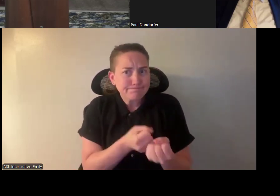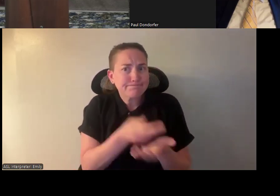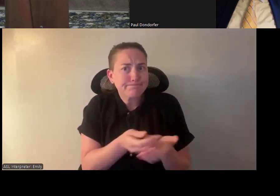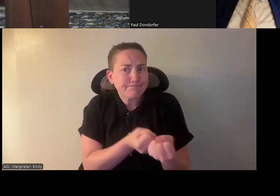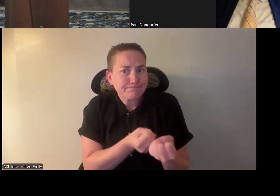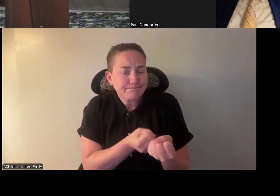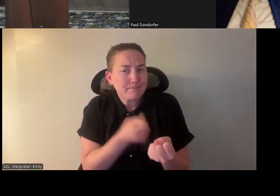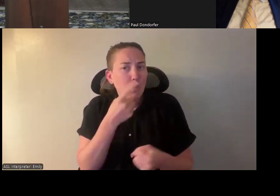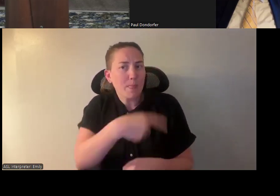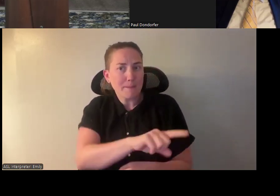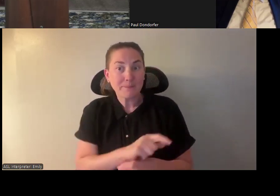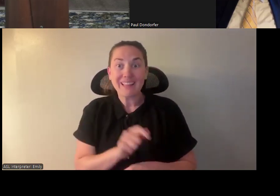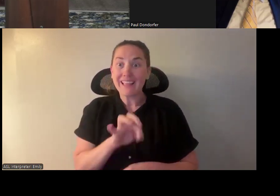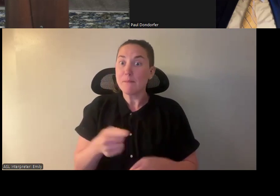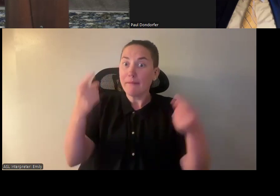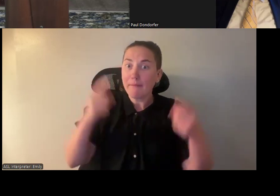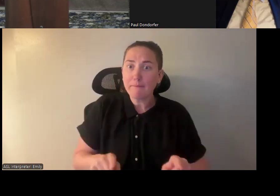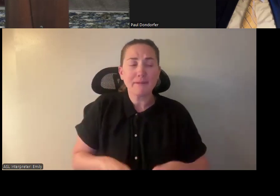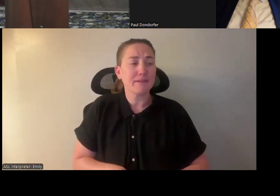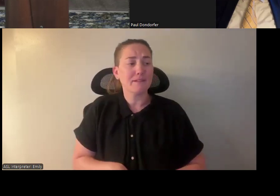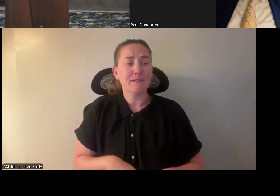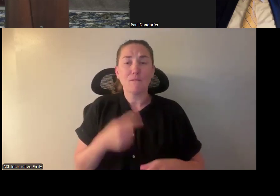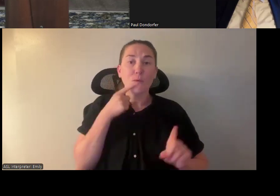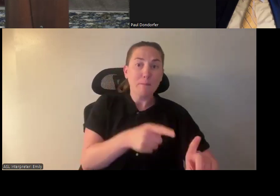they know if something were to happen to them or a family member they know that their county